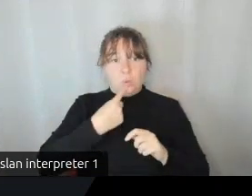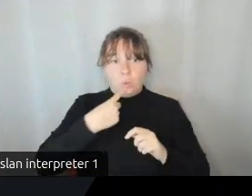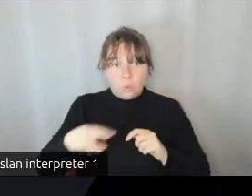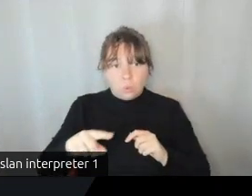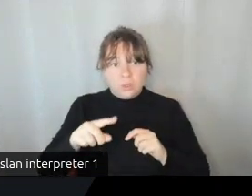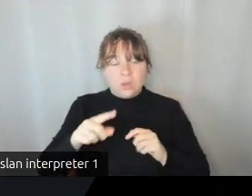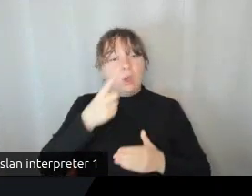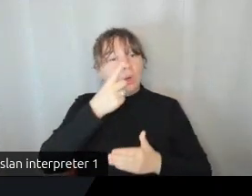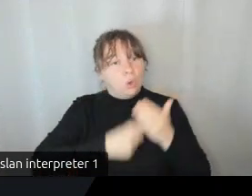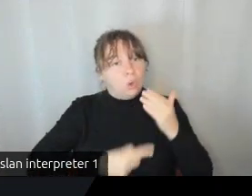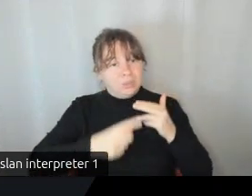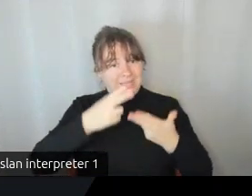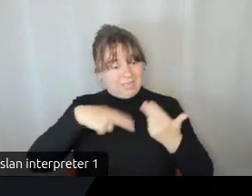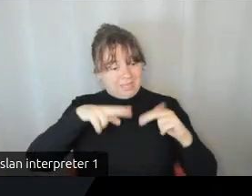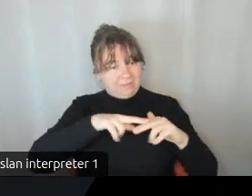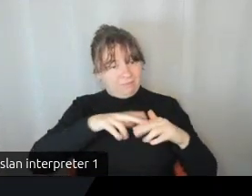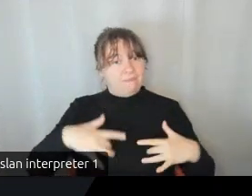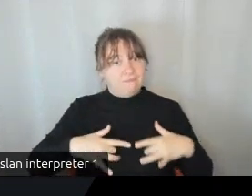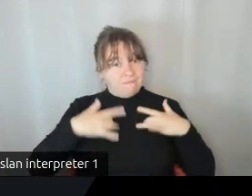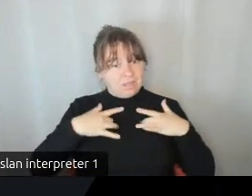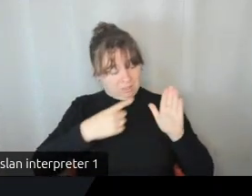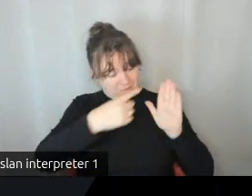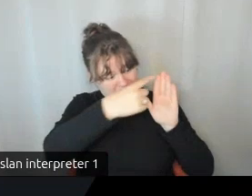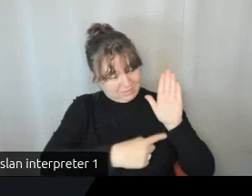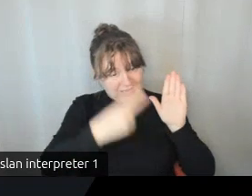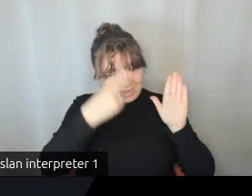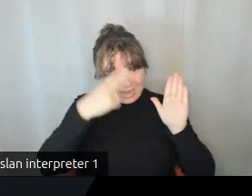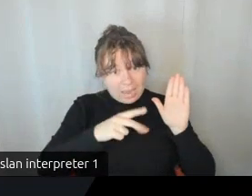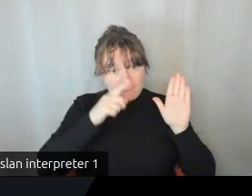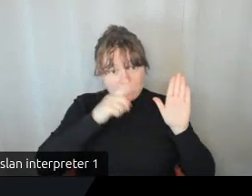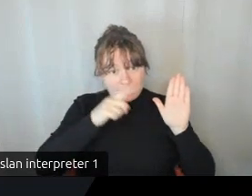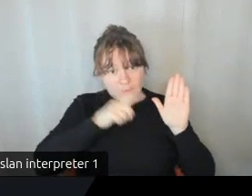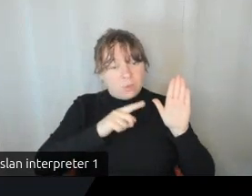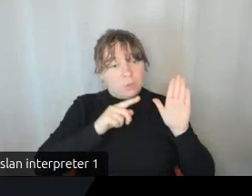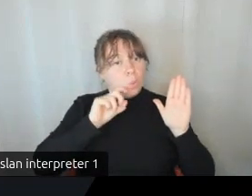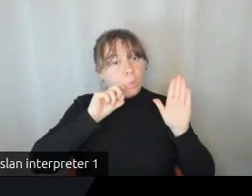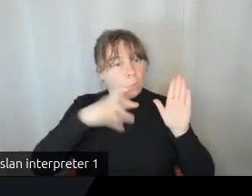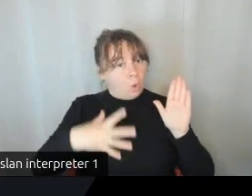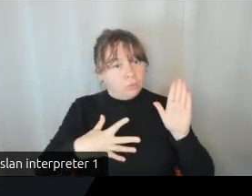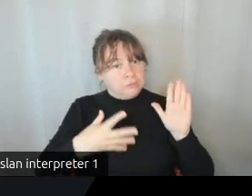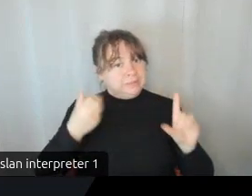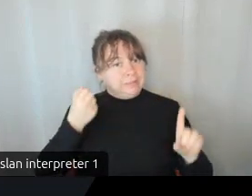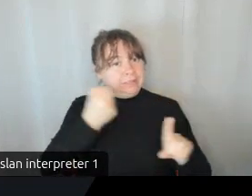safety, protection and well-being of the aggrieved or named person will not be adversely affected